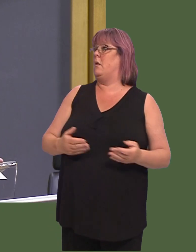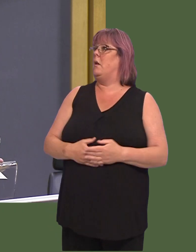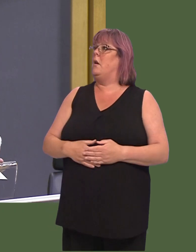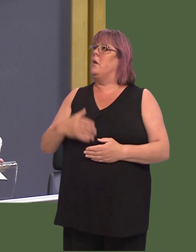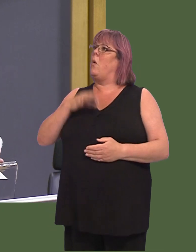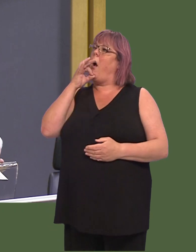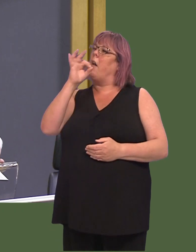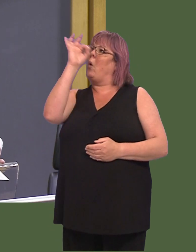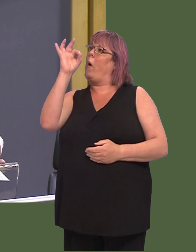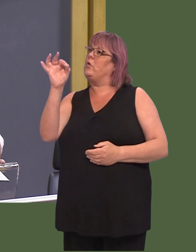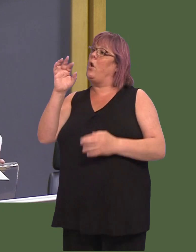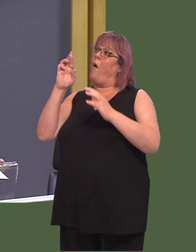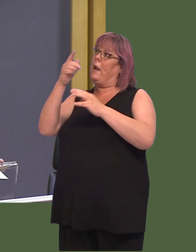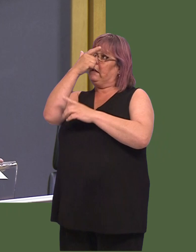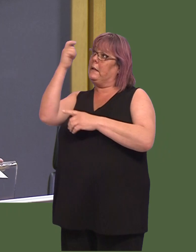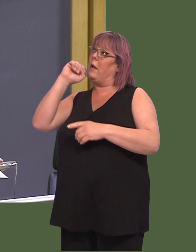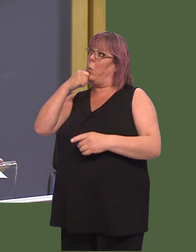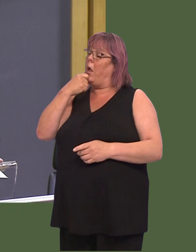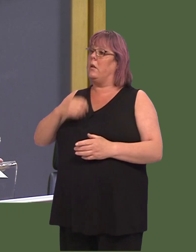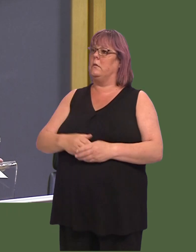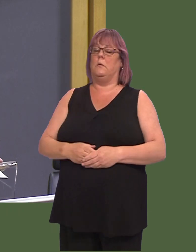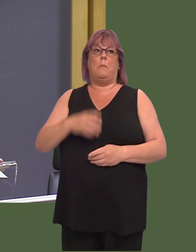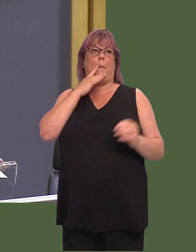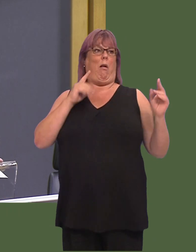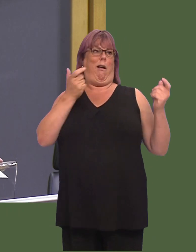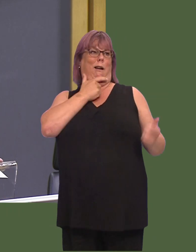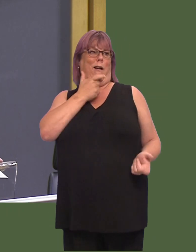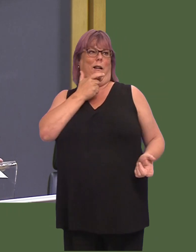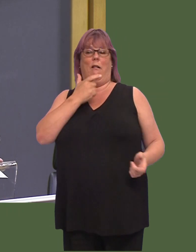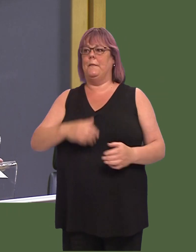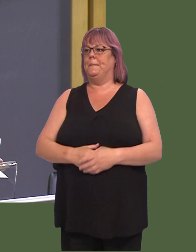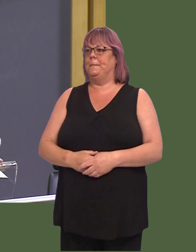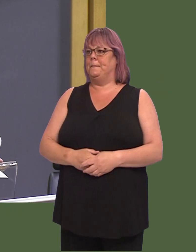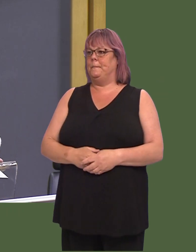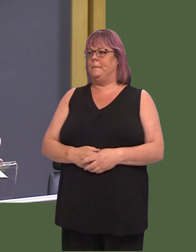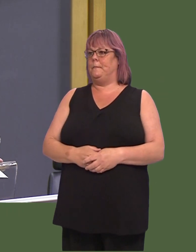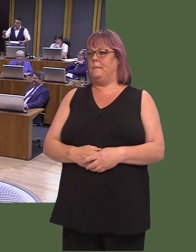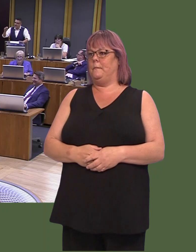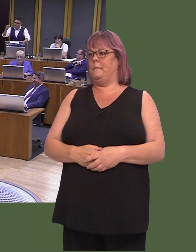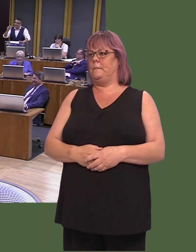[Interruption.] This is the question. Hopefully, this could be understood. David Melding AM: Get to it.